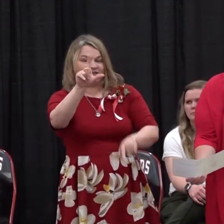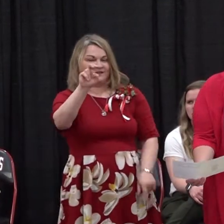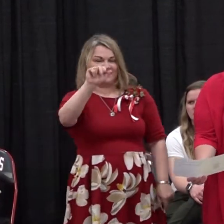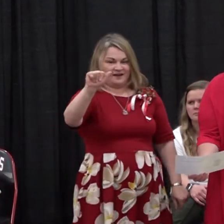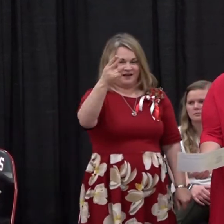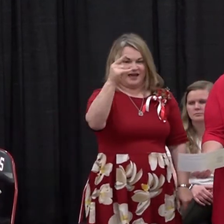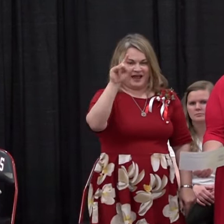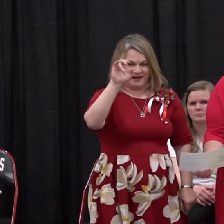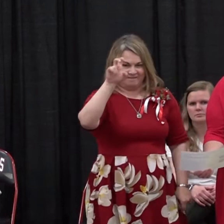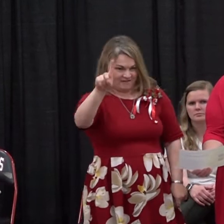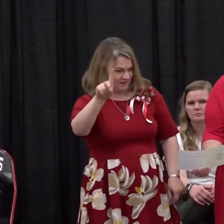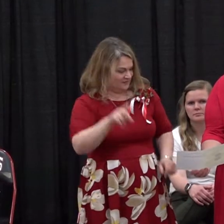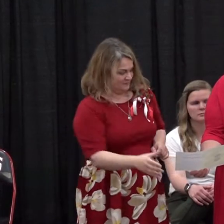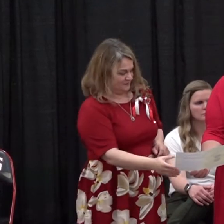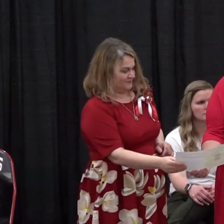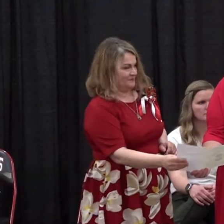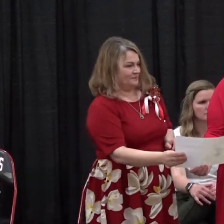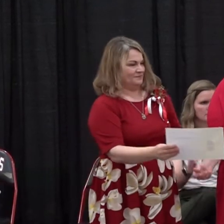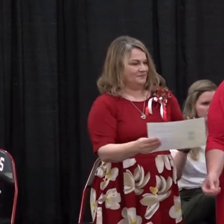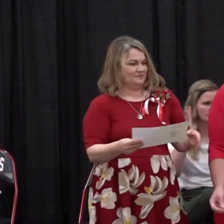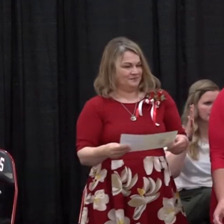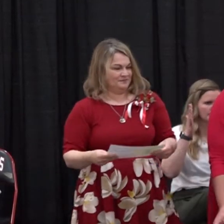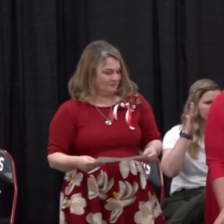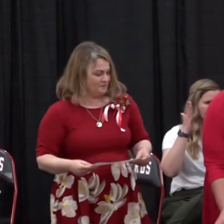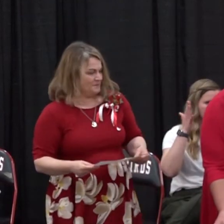Fourth quarter perfect attendance: Lena Henningfeld.